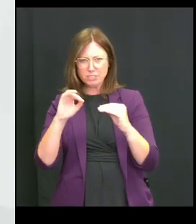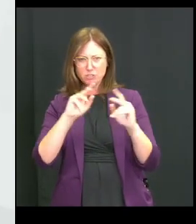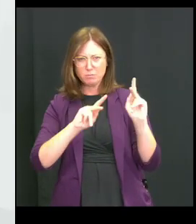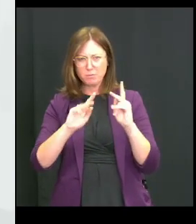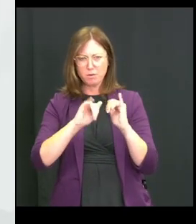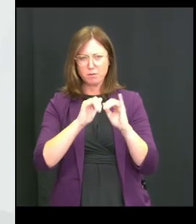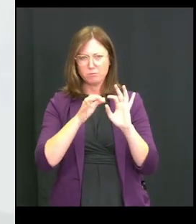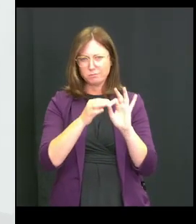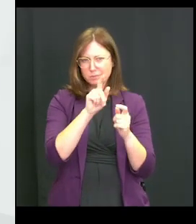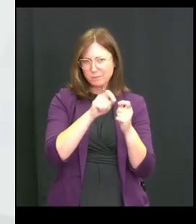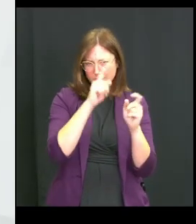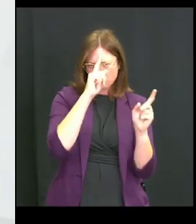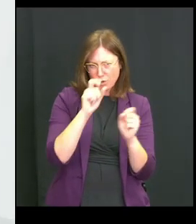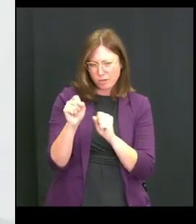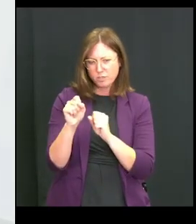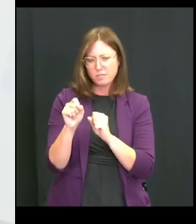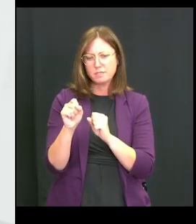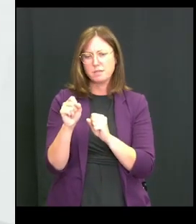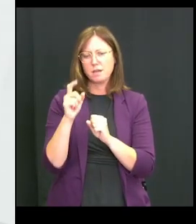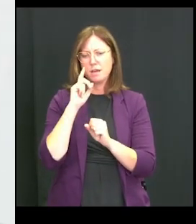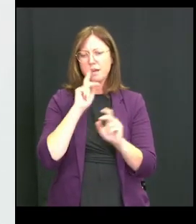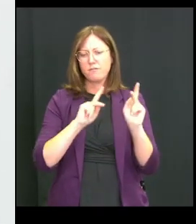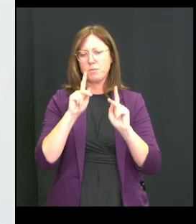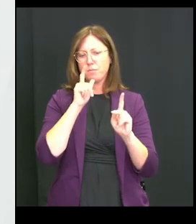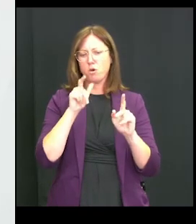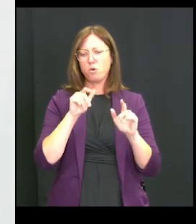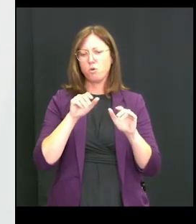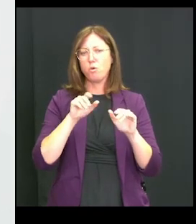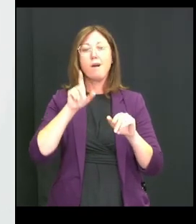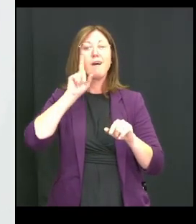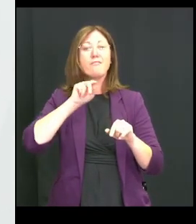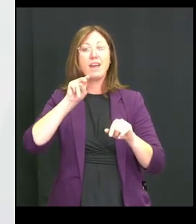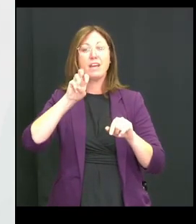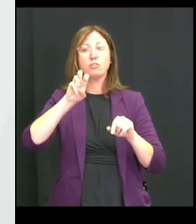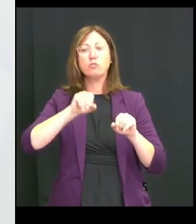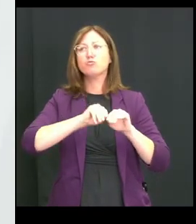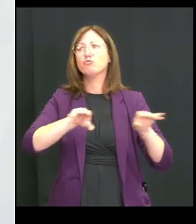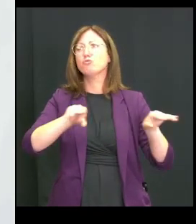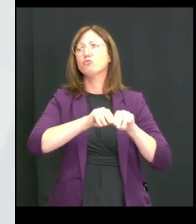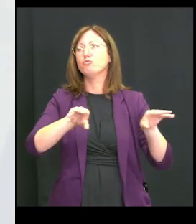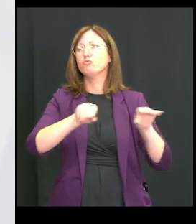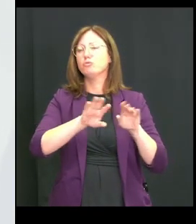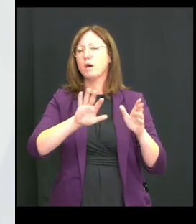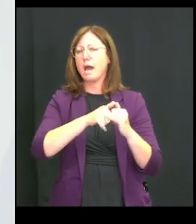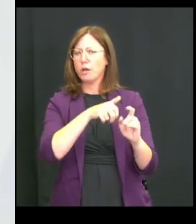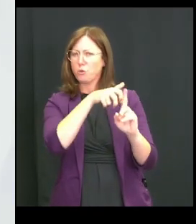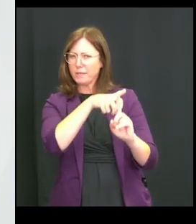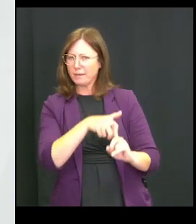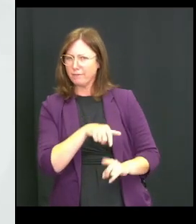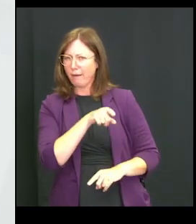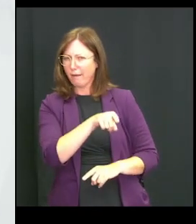that people that disseminate fake news, like what watch out for, these are the strategies they use.